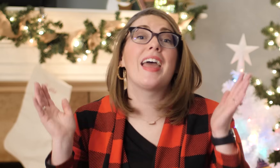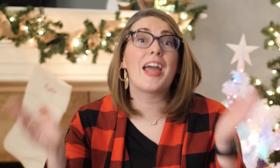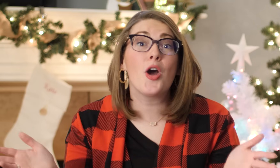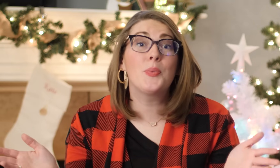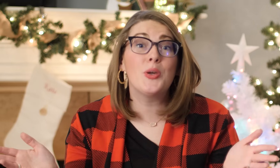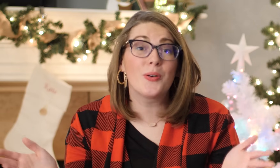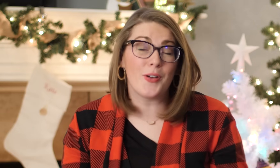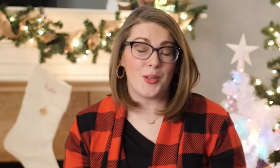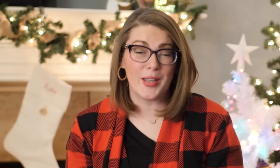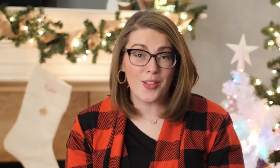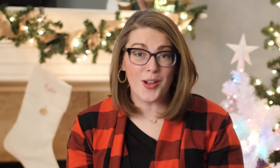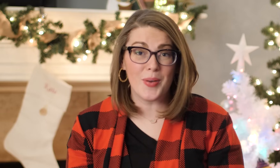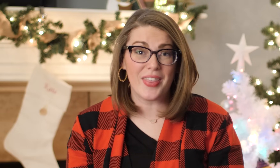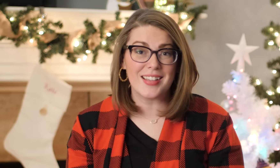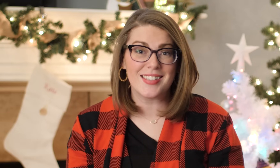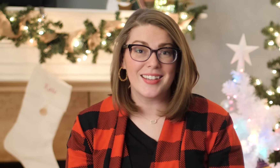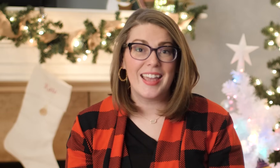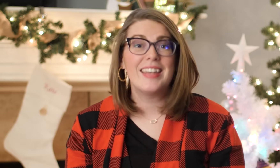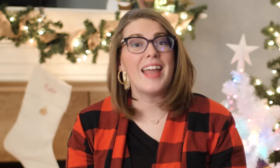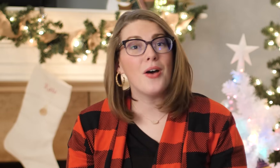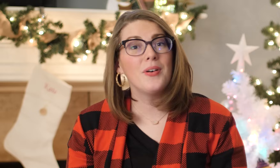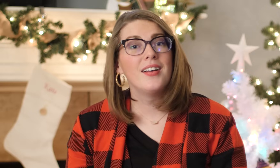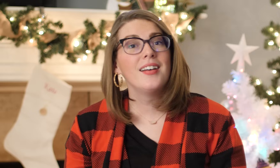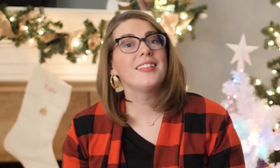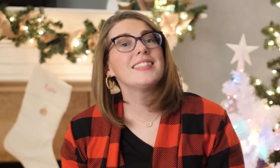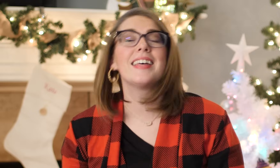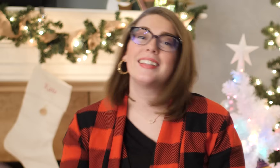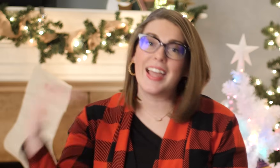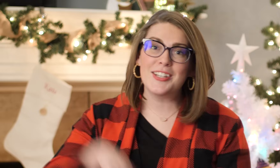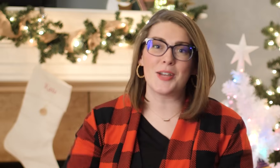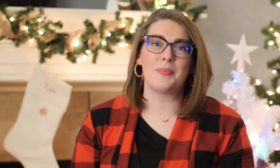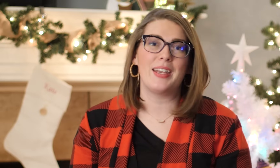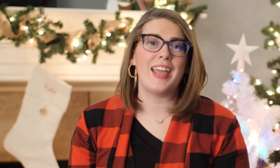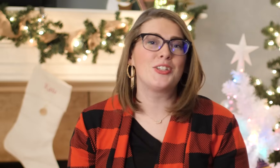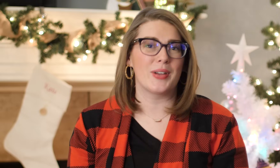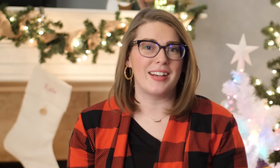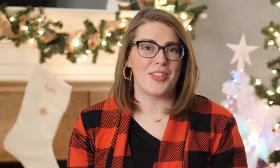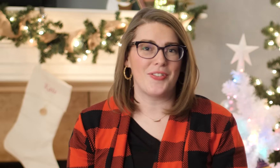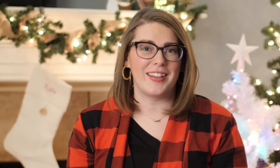and I hope you were following along with us. Now let's let Lane jump in and join in on the fun!